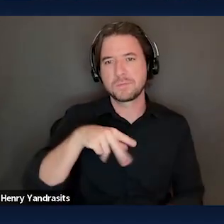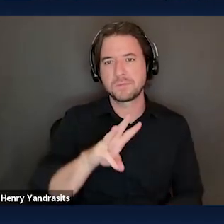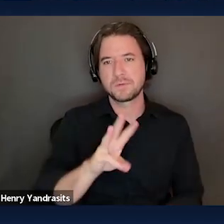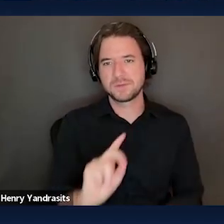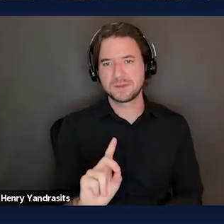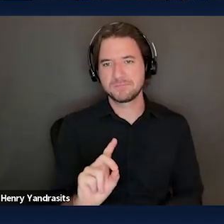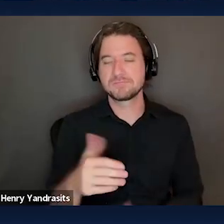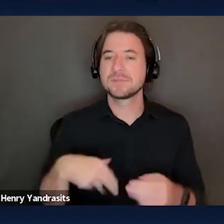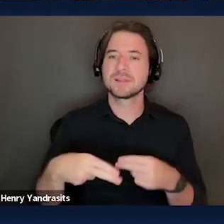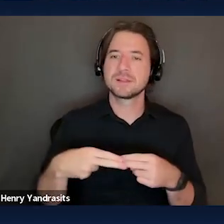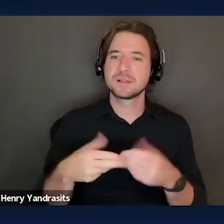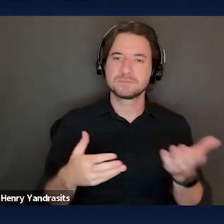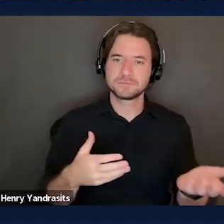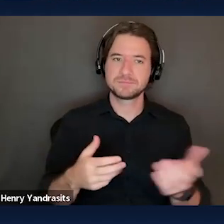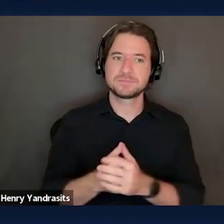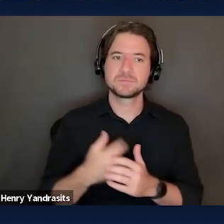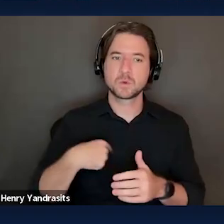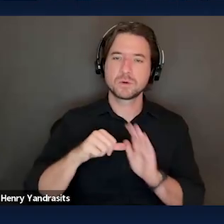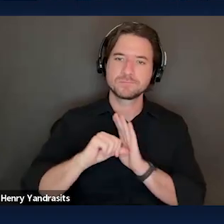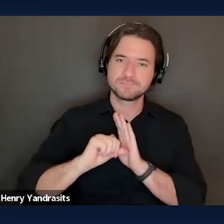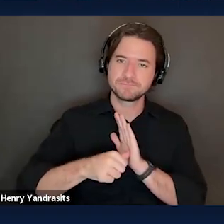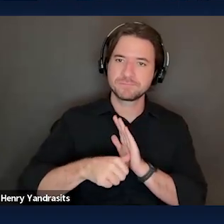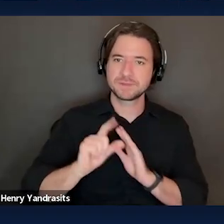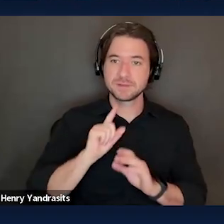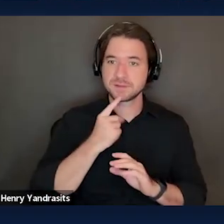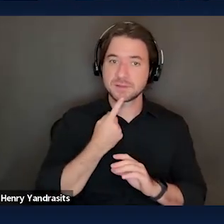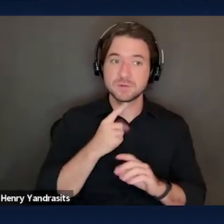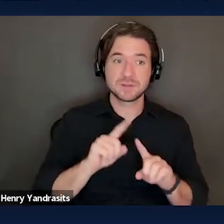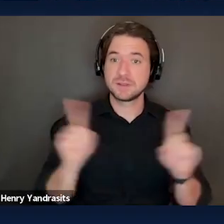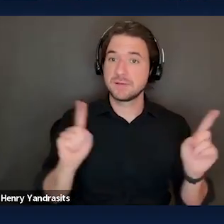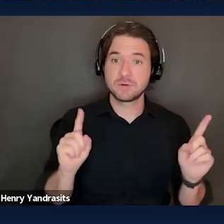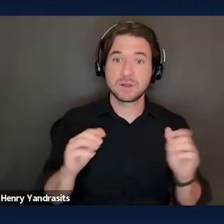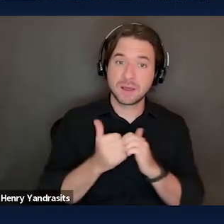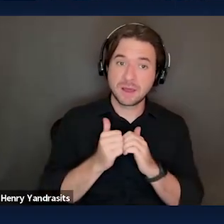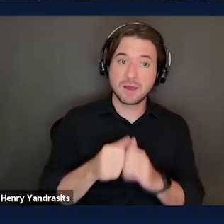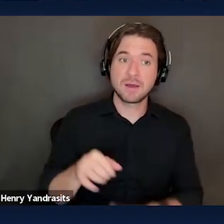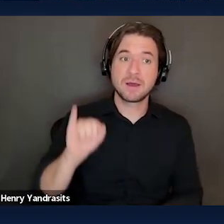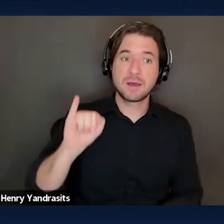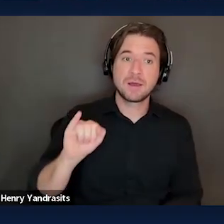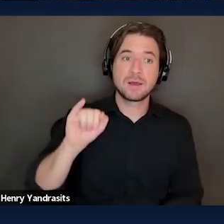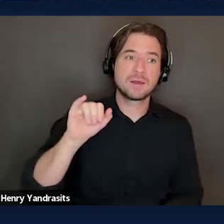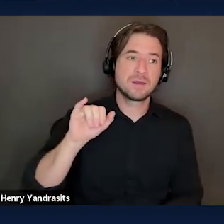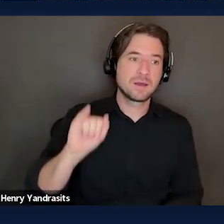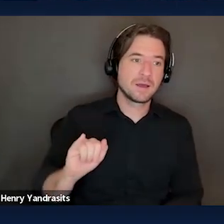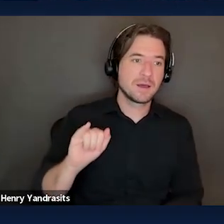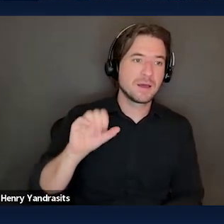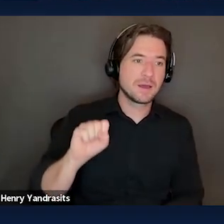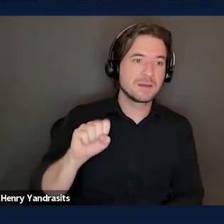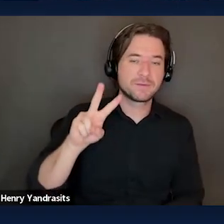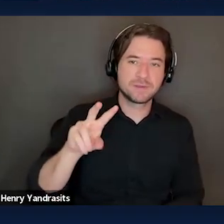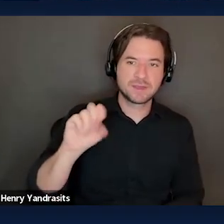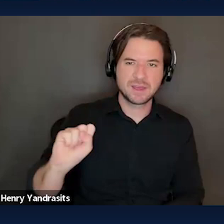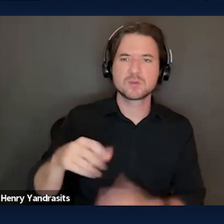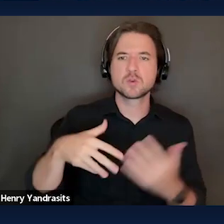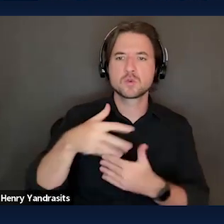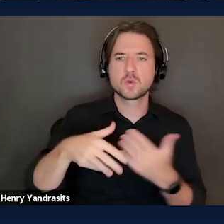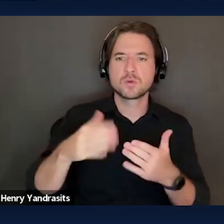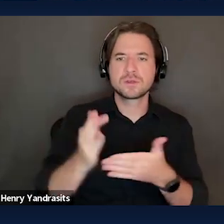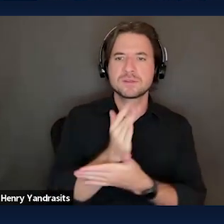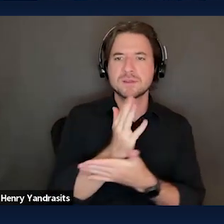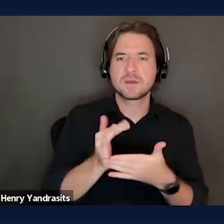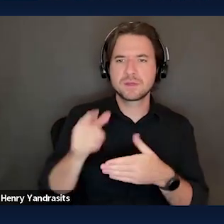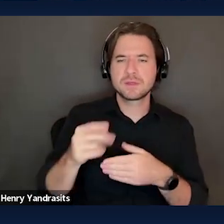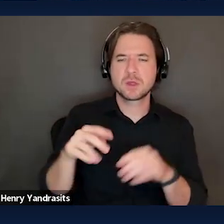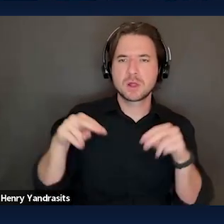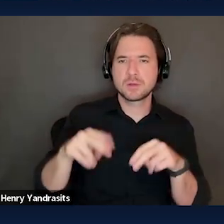So here, we can highlight a significant difference shown with our ISVS socialization scale. This tool looks at individuals and professional settings to.